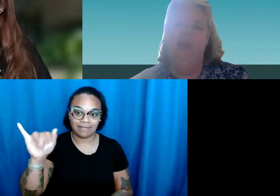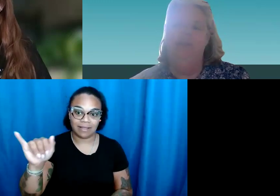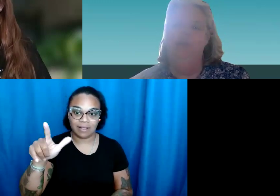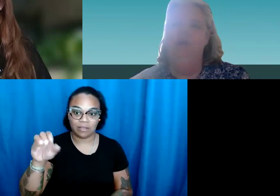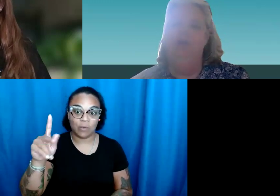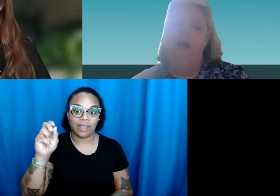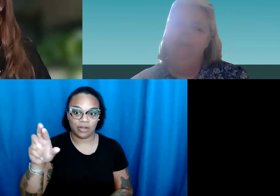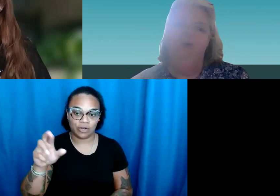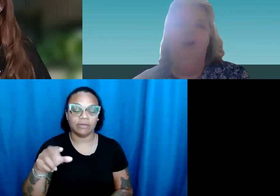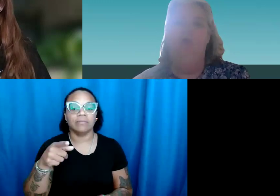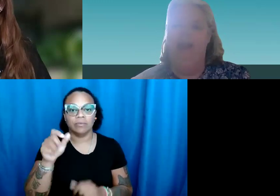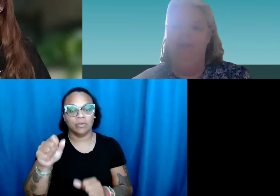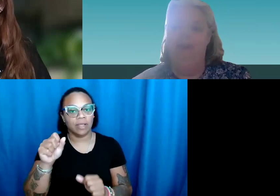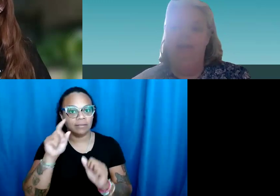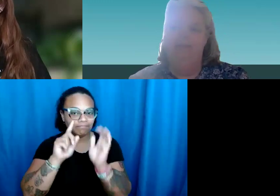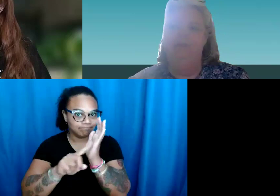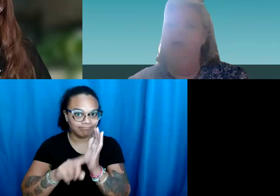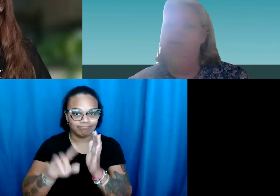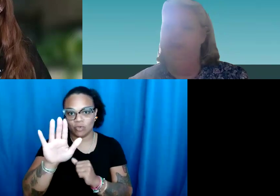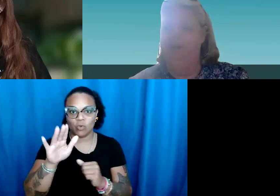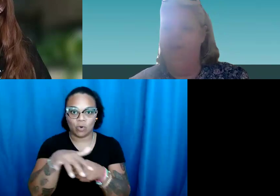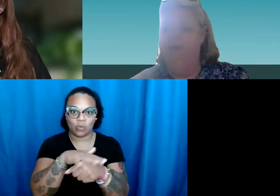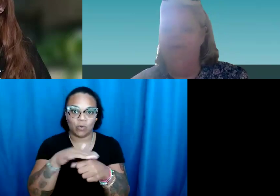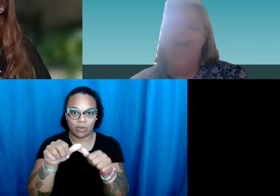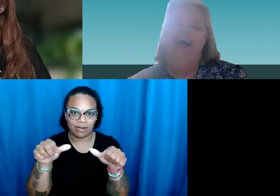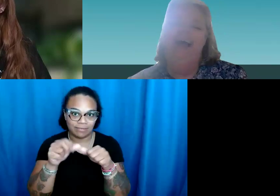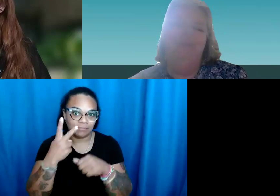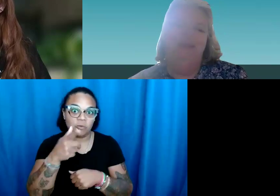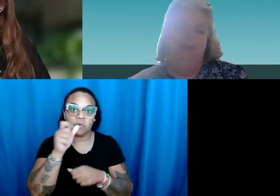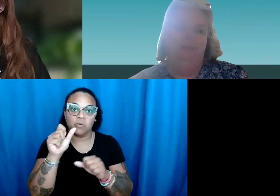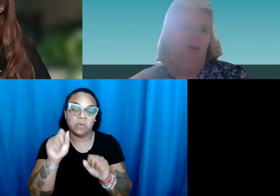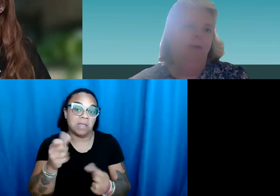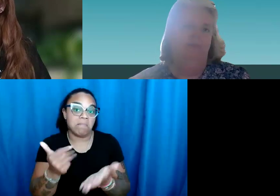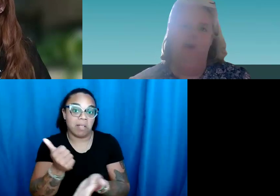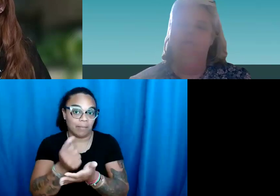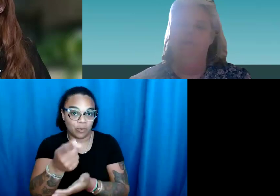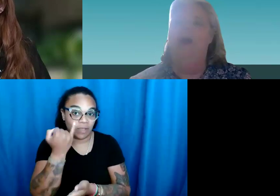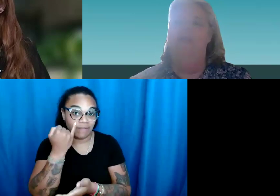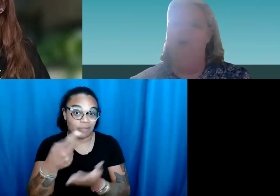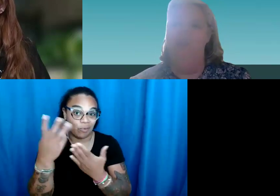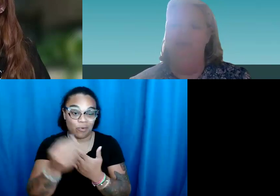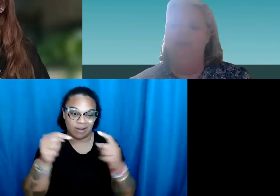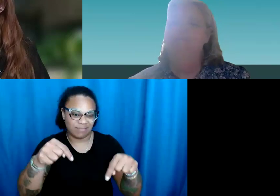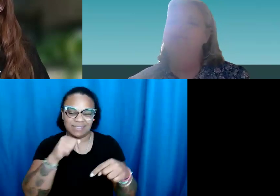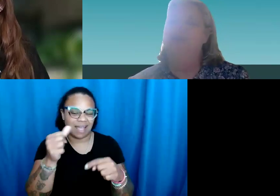So that you can look up in your local area and see who might be able to help you if this program isn't right for you at the moment.